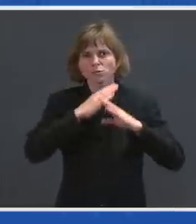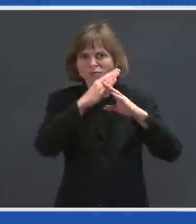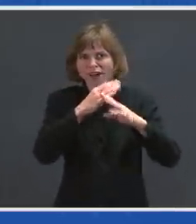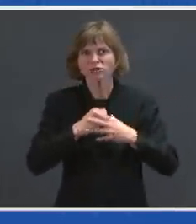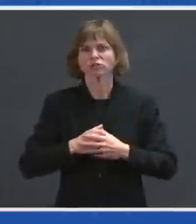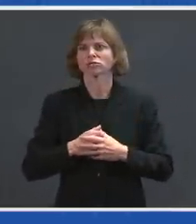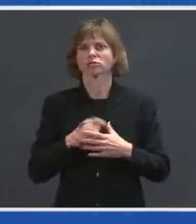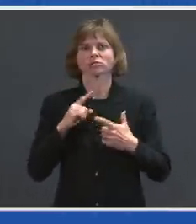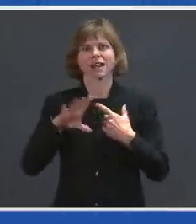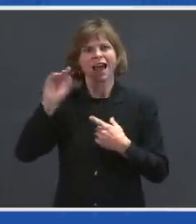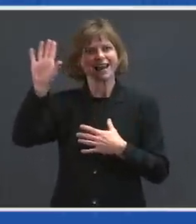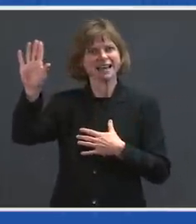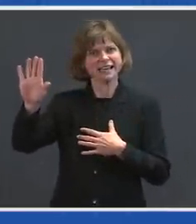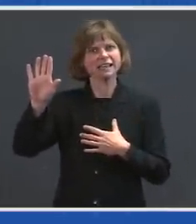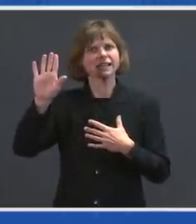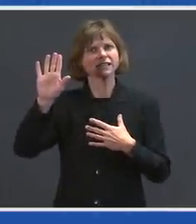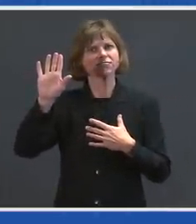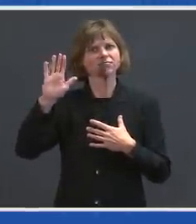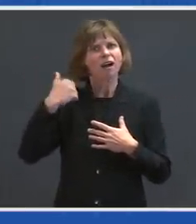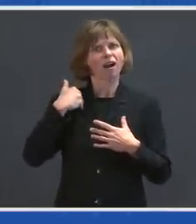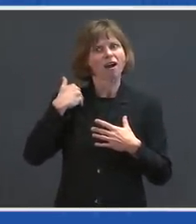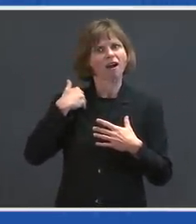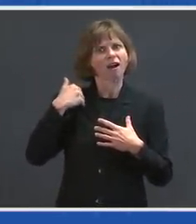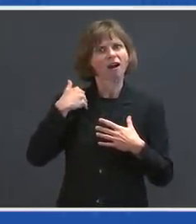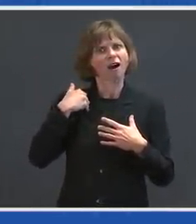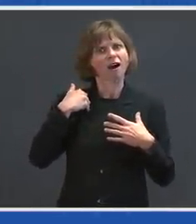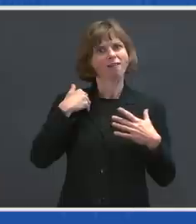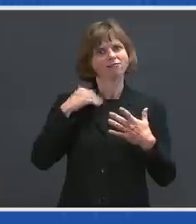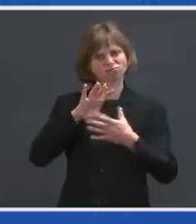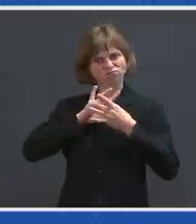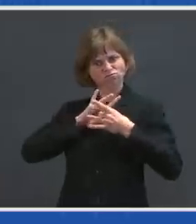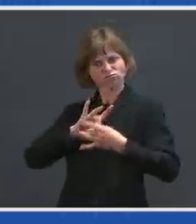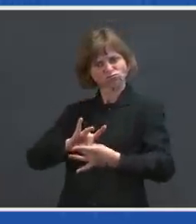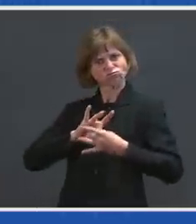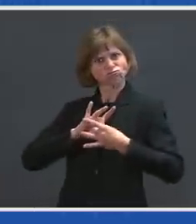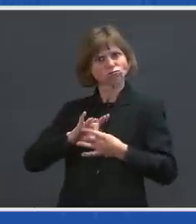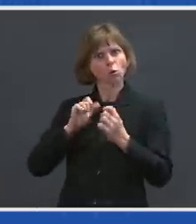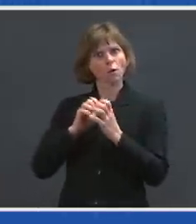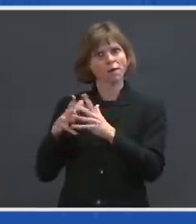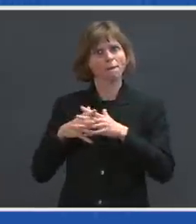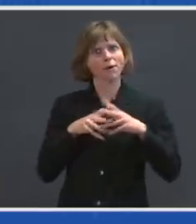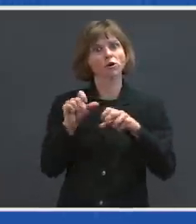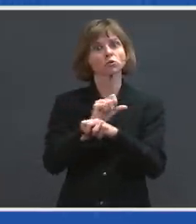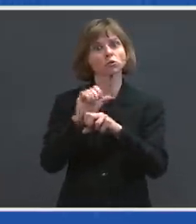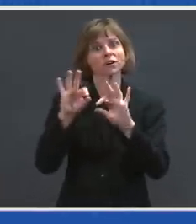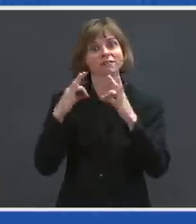with his connection to America's working families. On the global front,